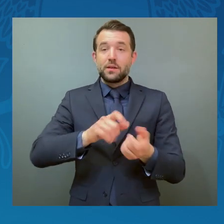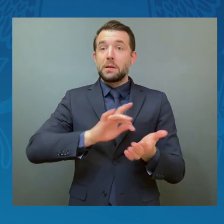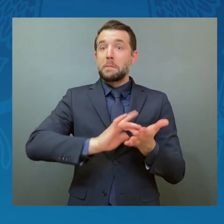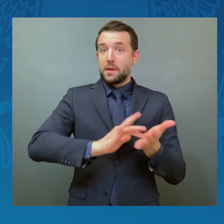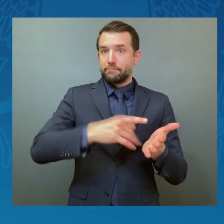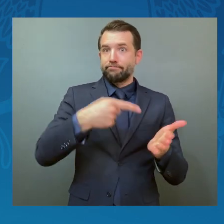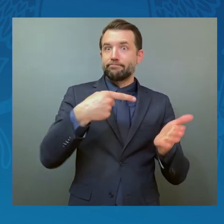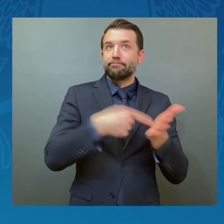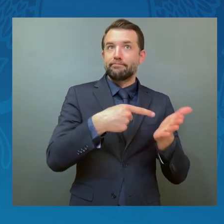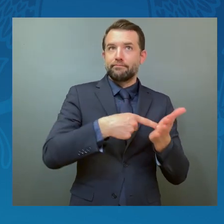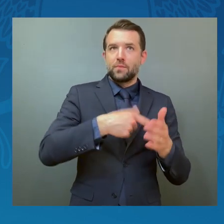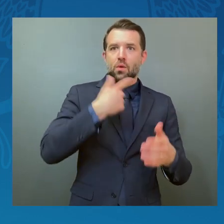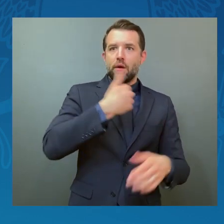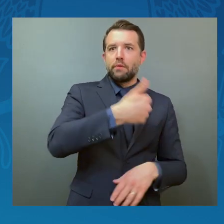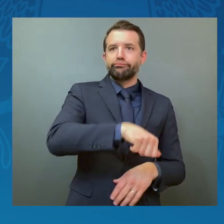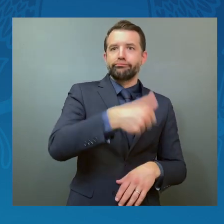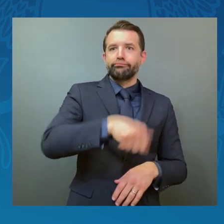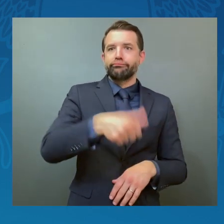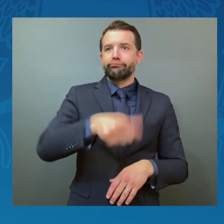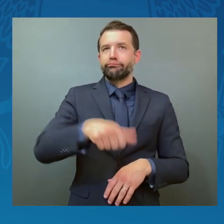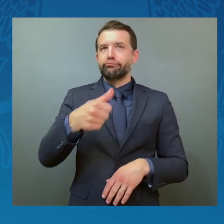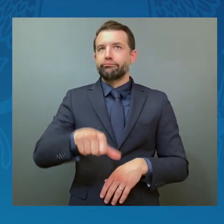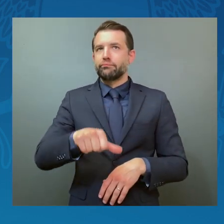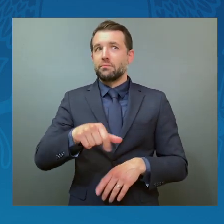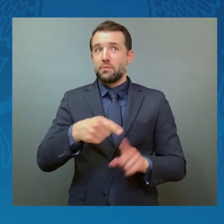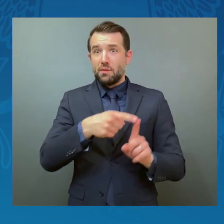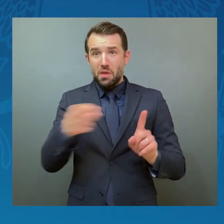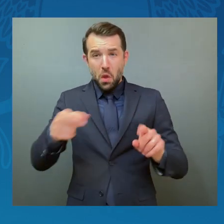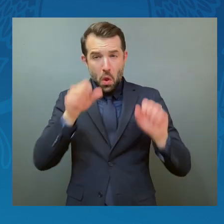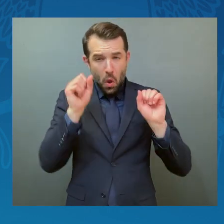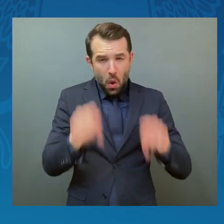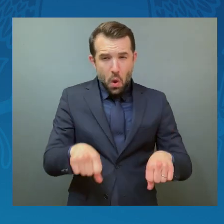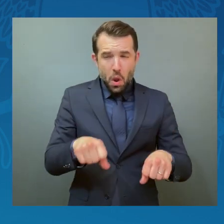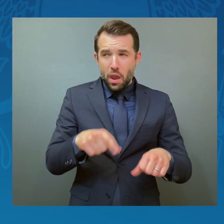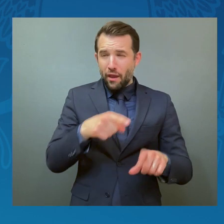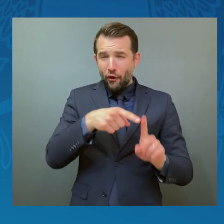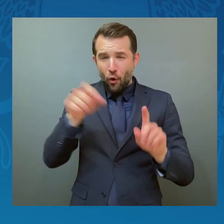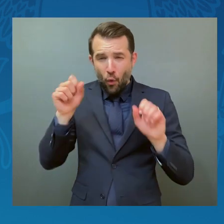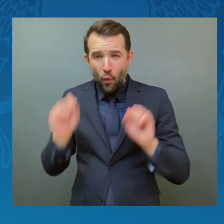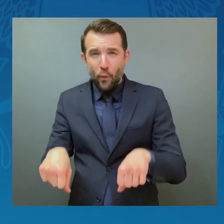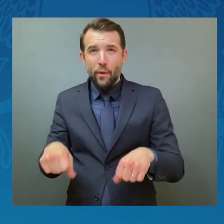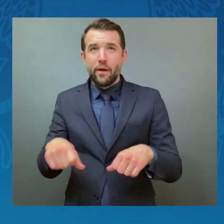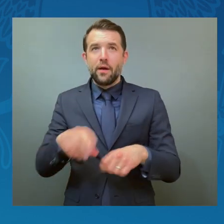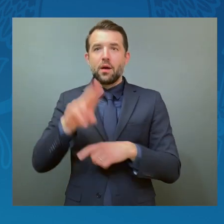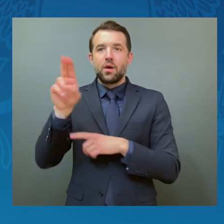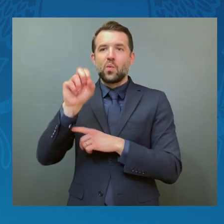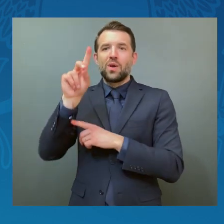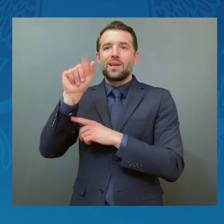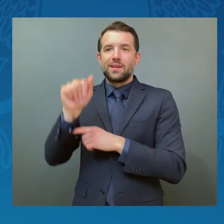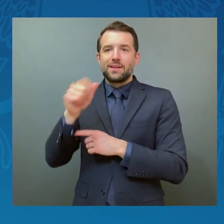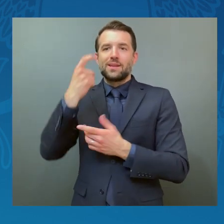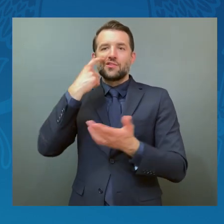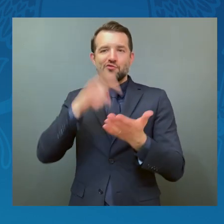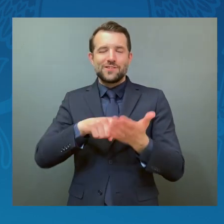who may have had the ability to repay. USDA acknowledges that medical debt has great impacts